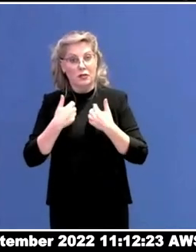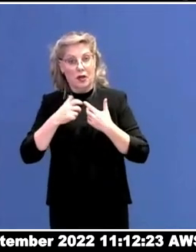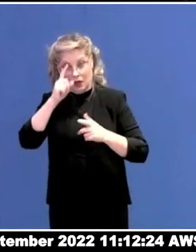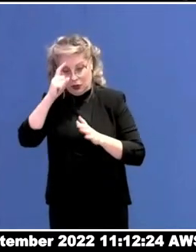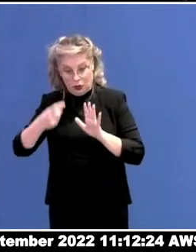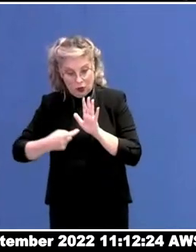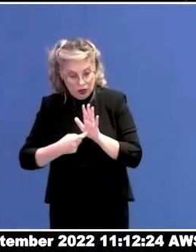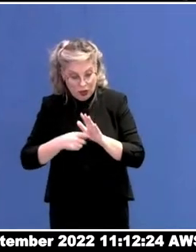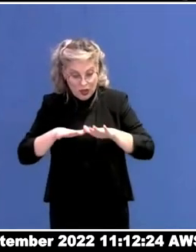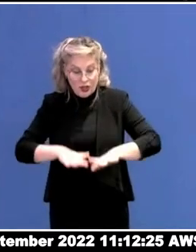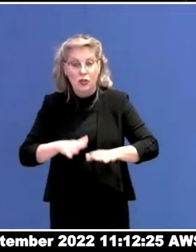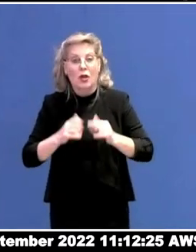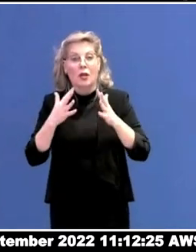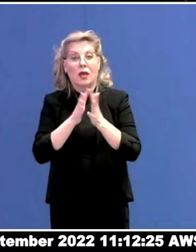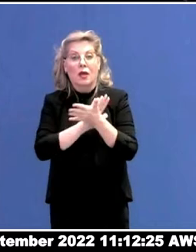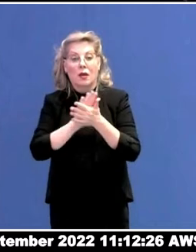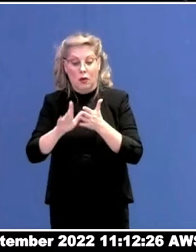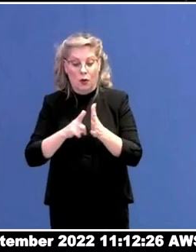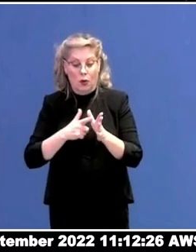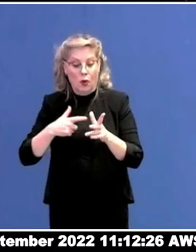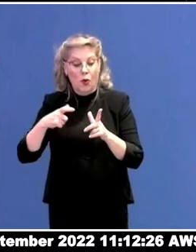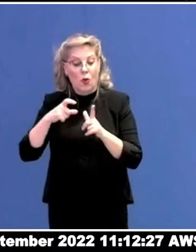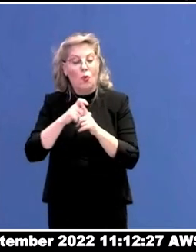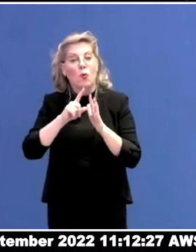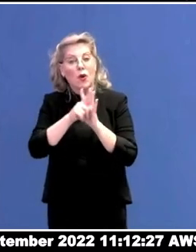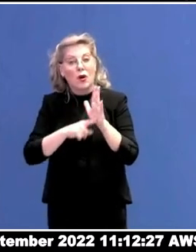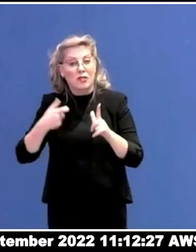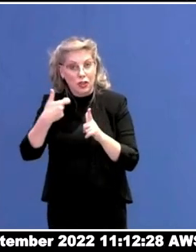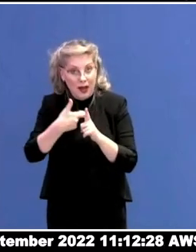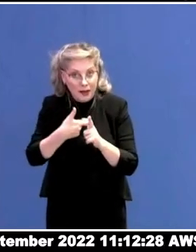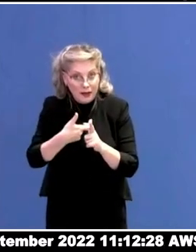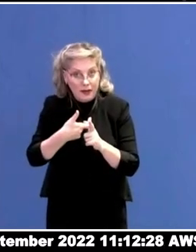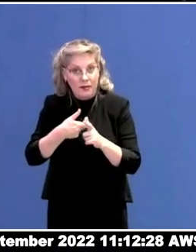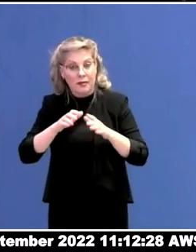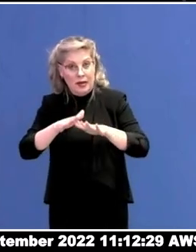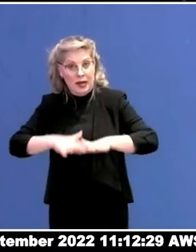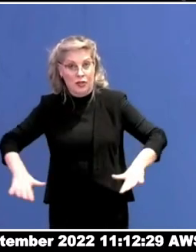country. Where I come from is Mineng Country, so Perth, around this area, is not from where I am - where I come from.